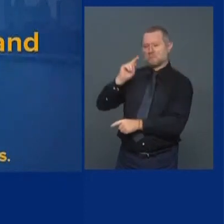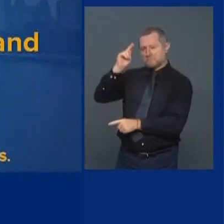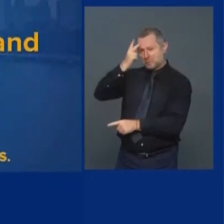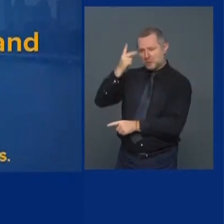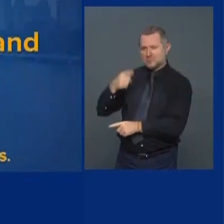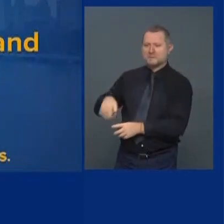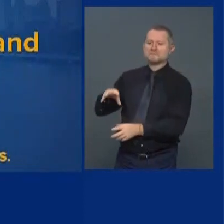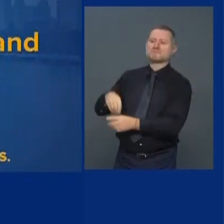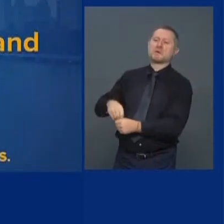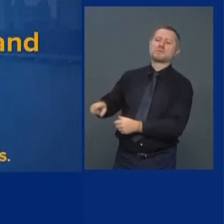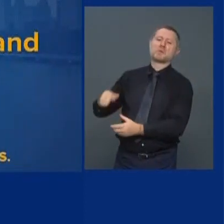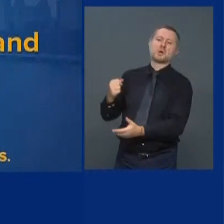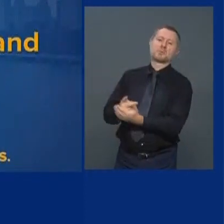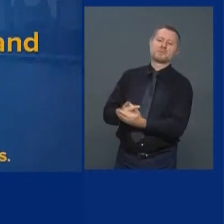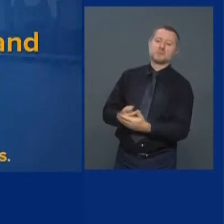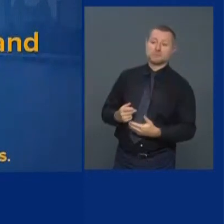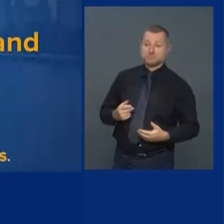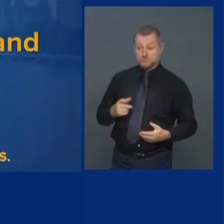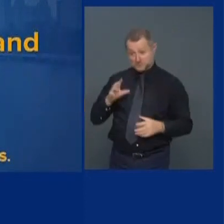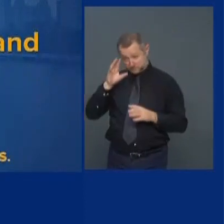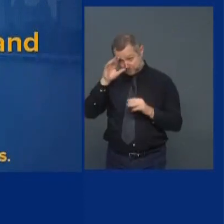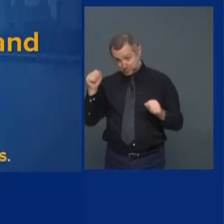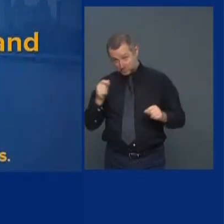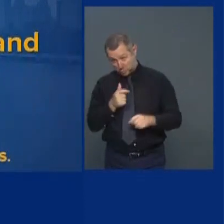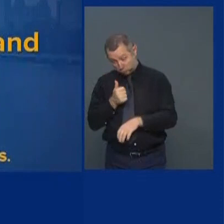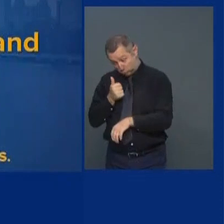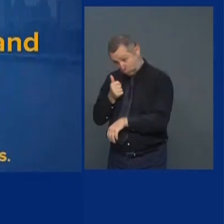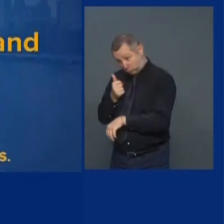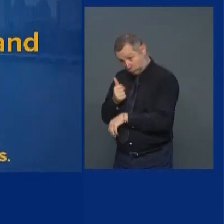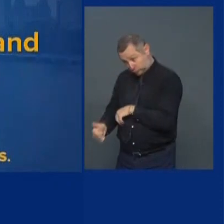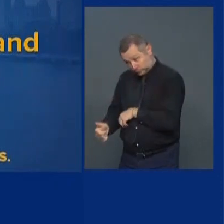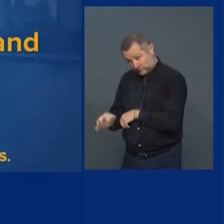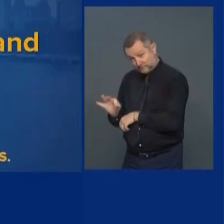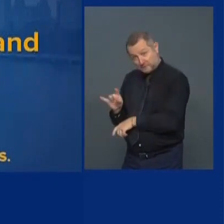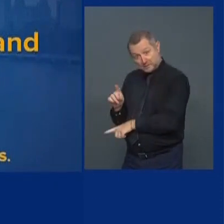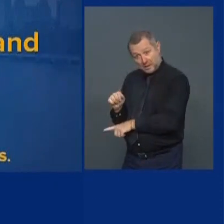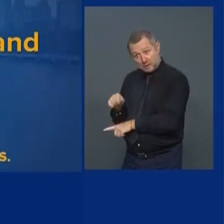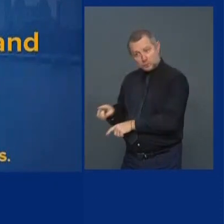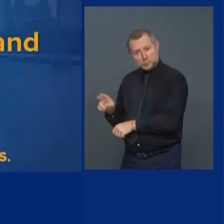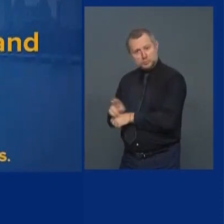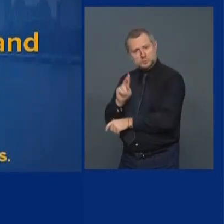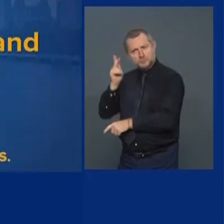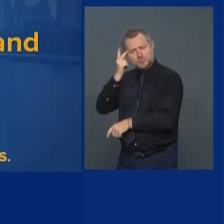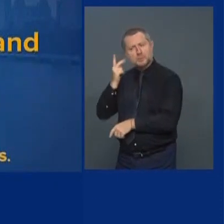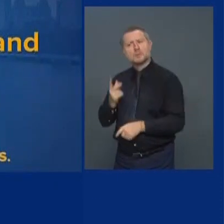TOLD THE FDA AND THINKS THE FDA ARE BEING POLITICAL ON THEIR